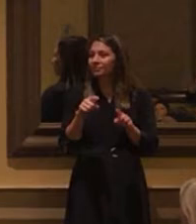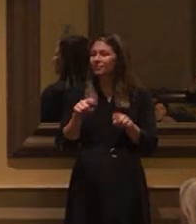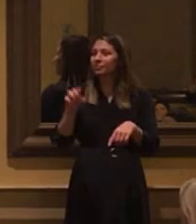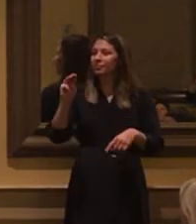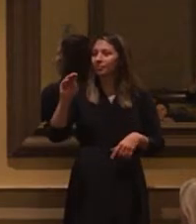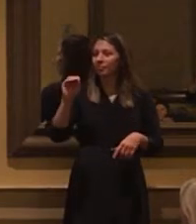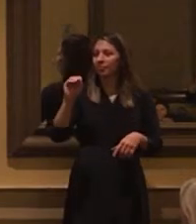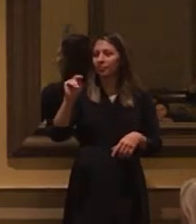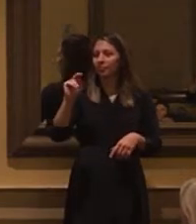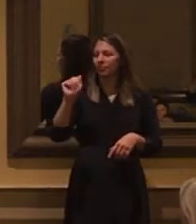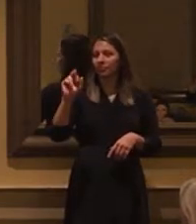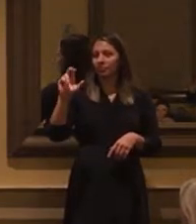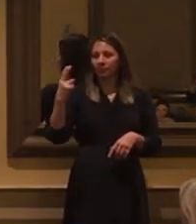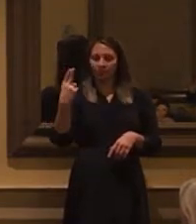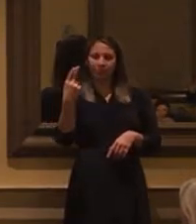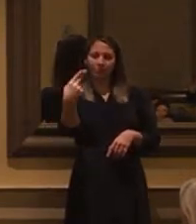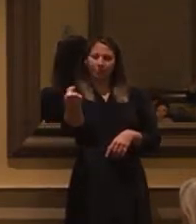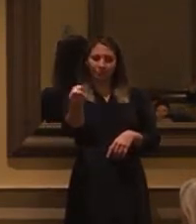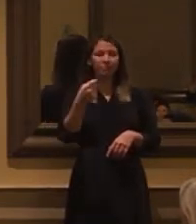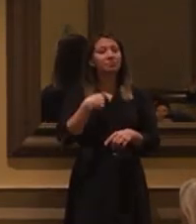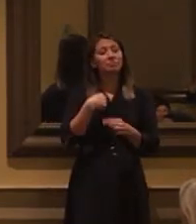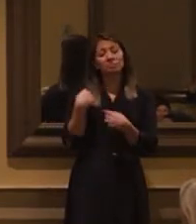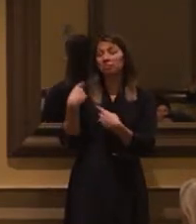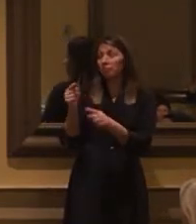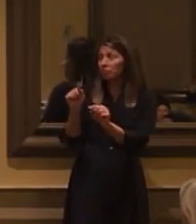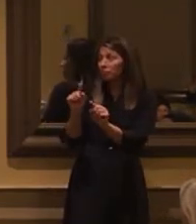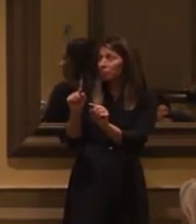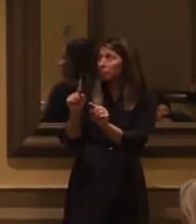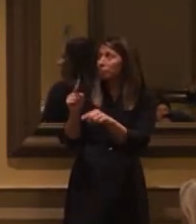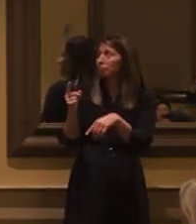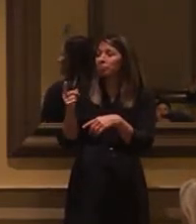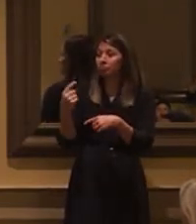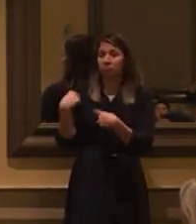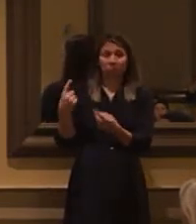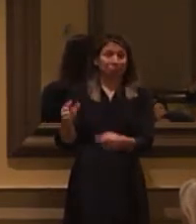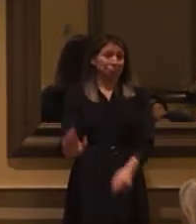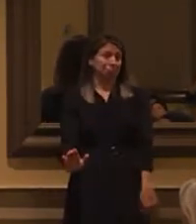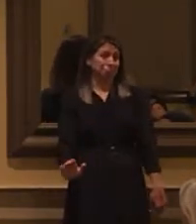I've been attending ever since I was little.